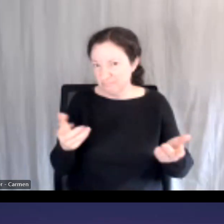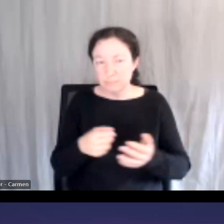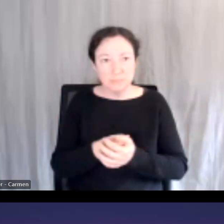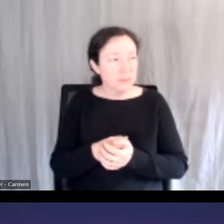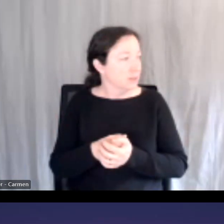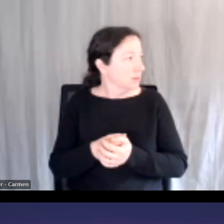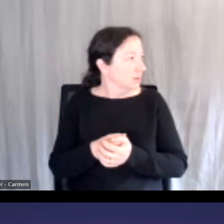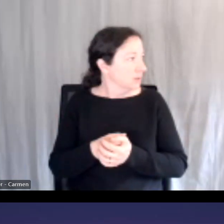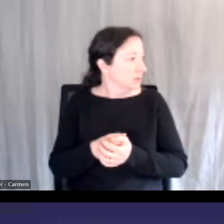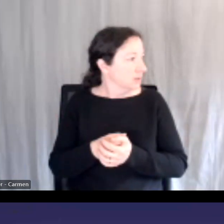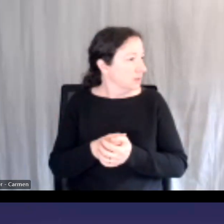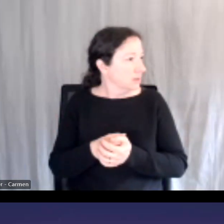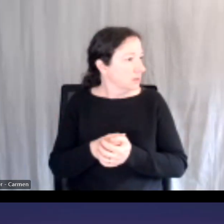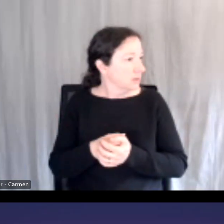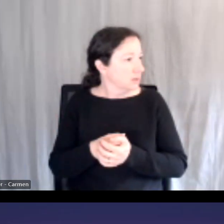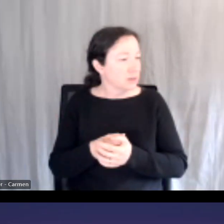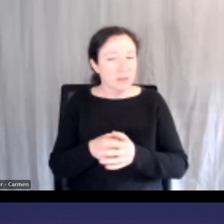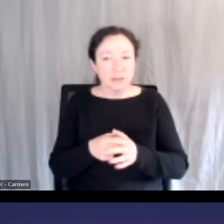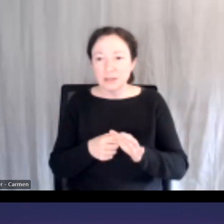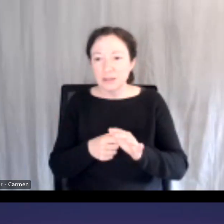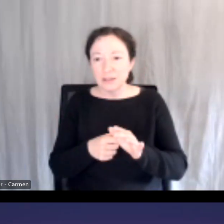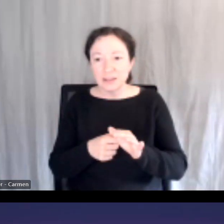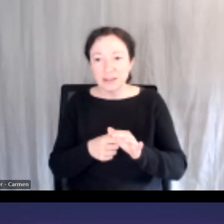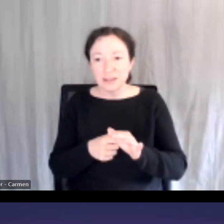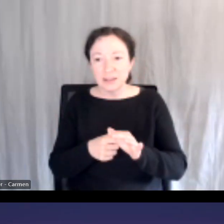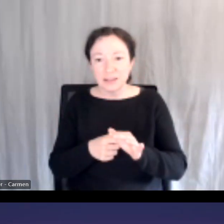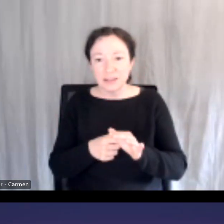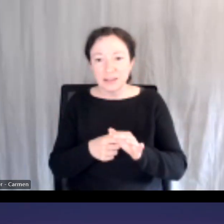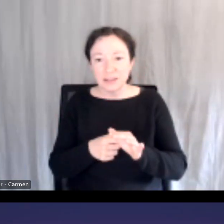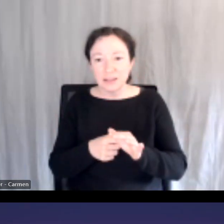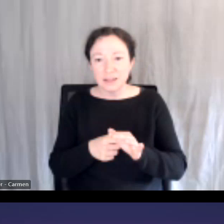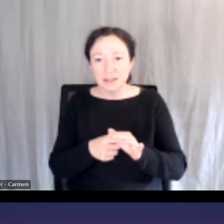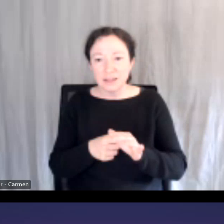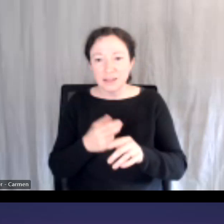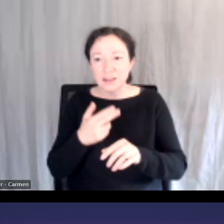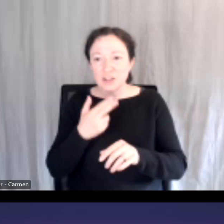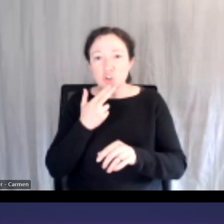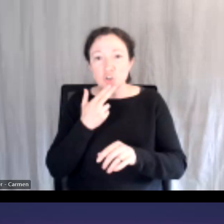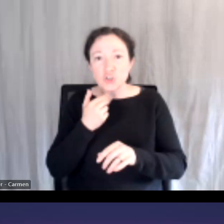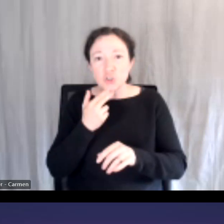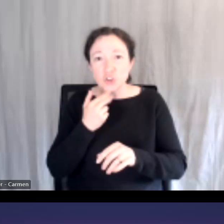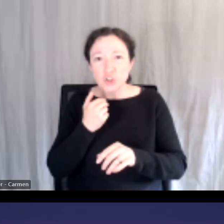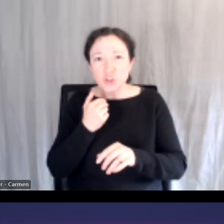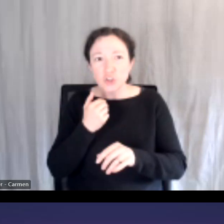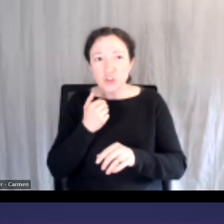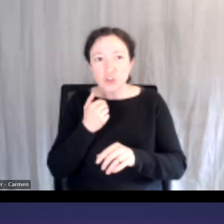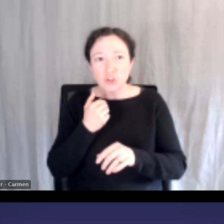I love these comments by the way. These are so funny. You guys are cracking me up. Are sugar alcohol's better than sugar